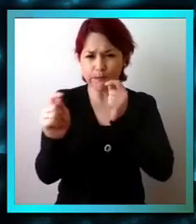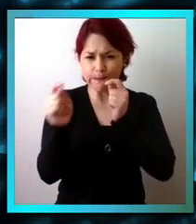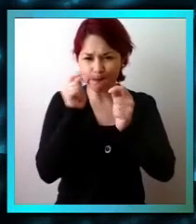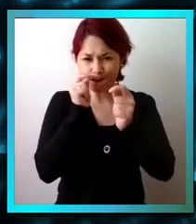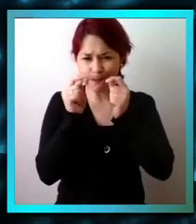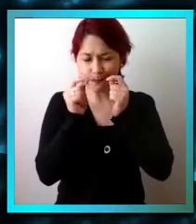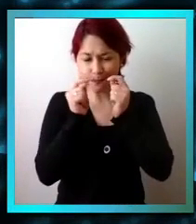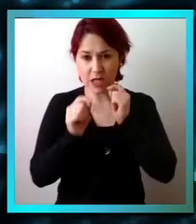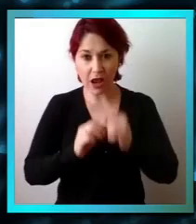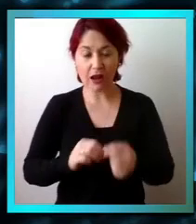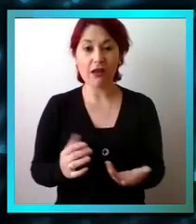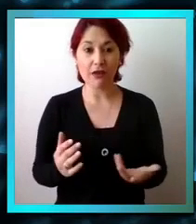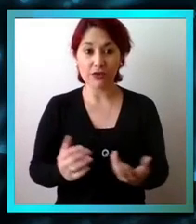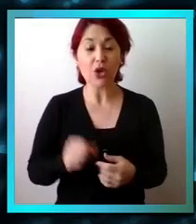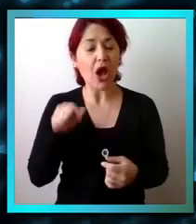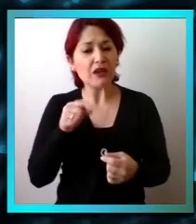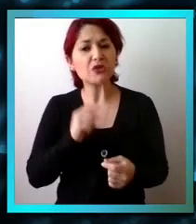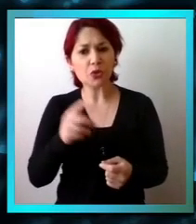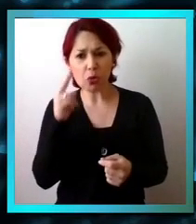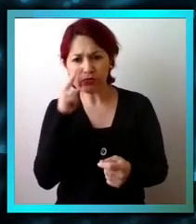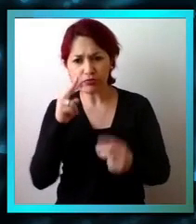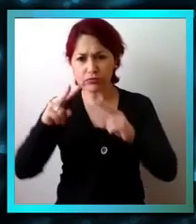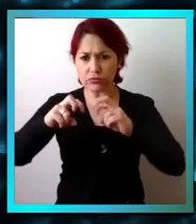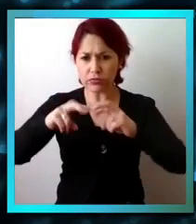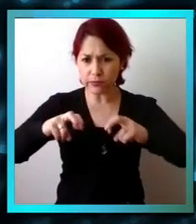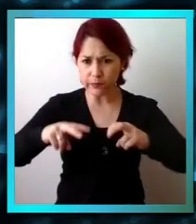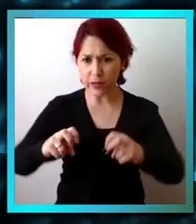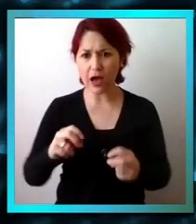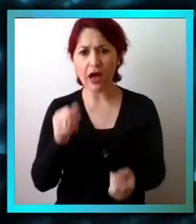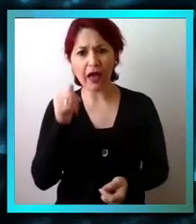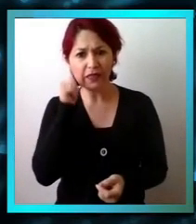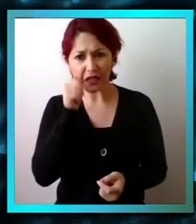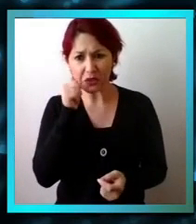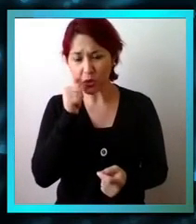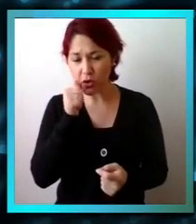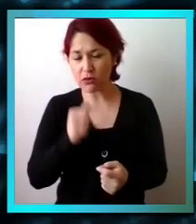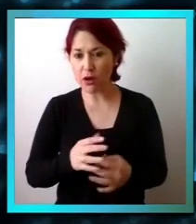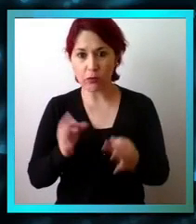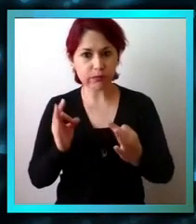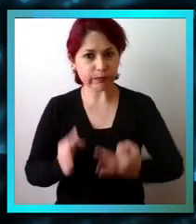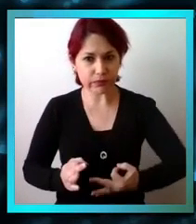it's not the big problem uh basically if you're interested in more information about these systems